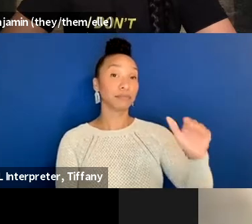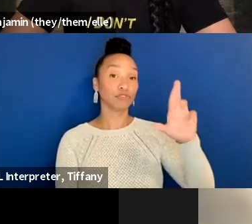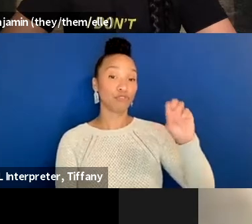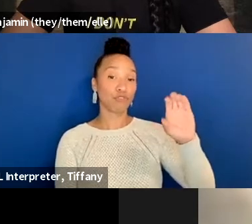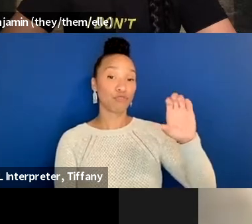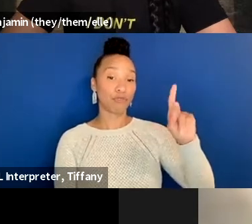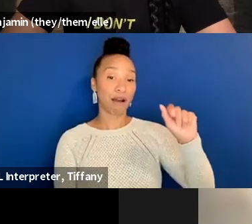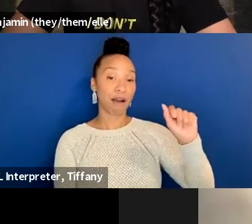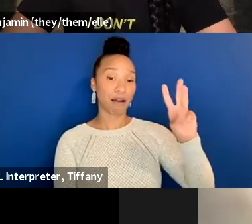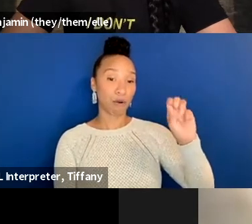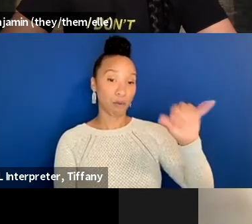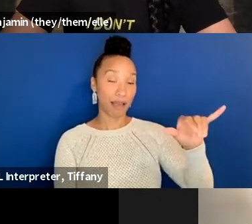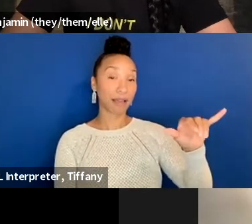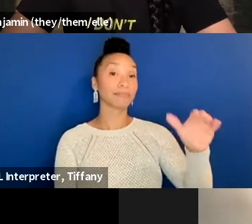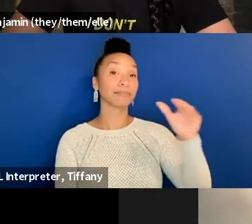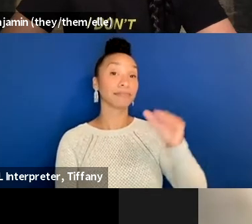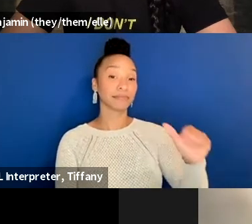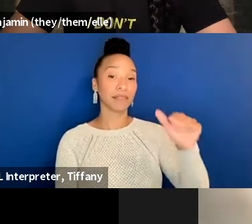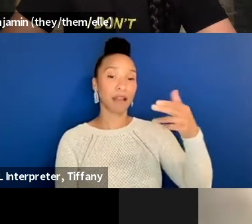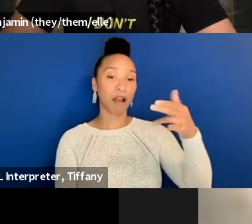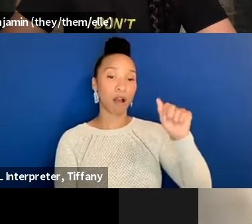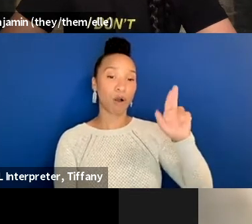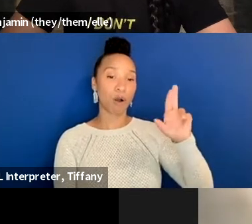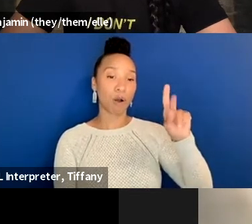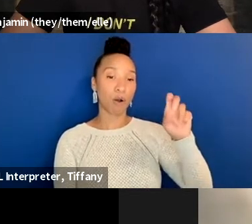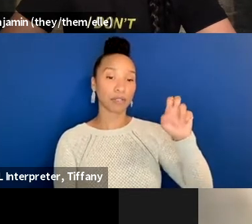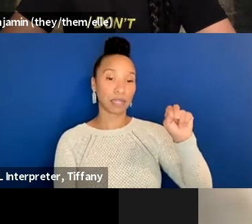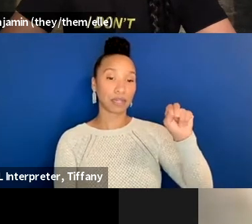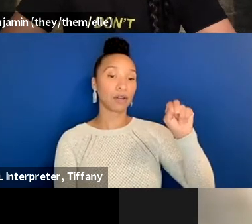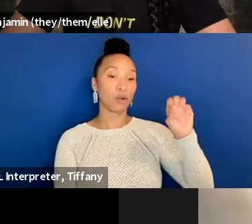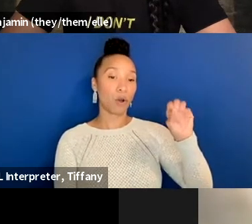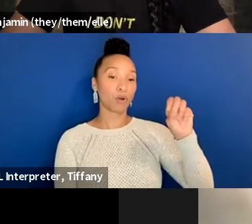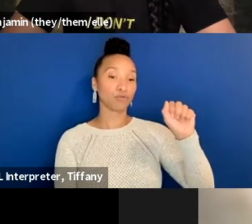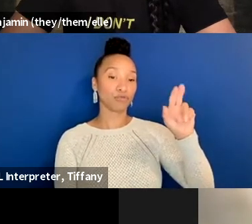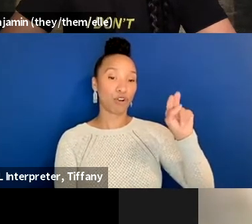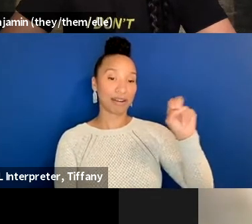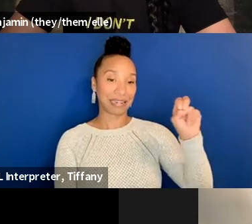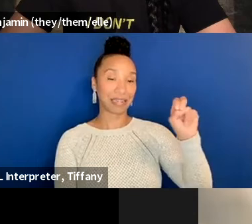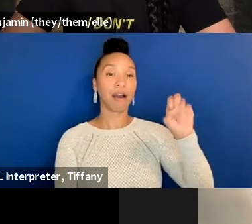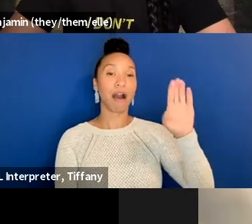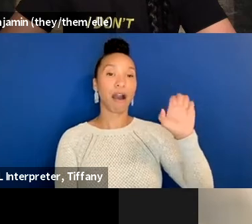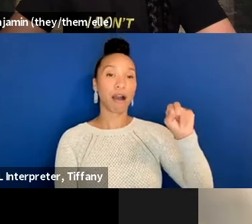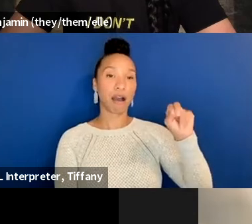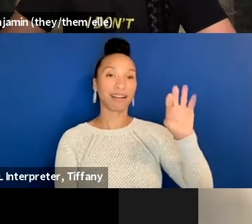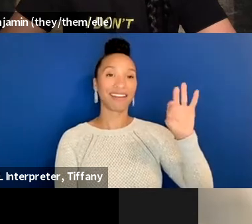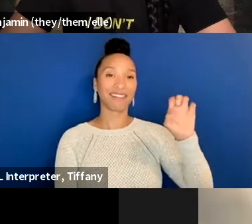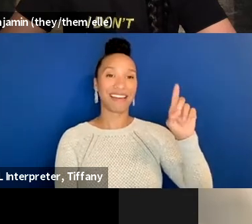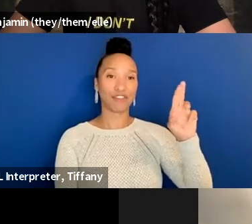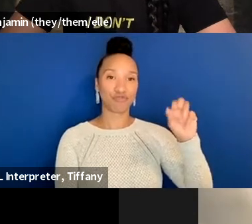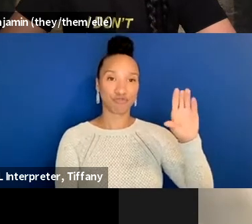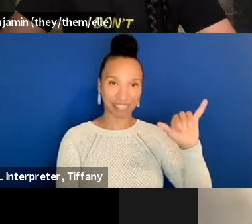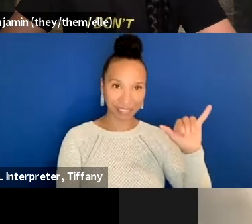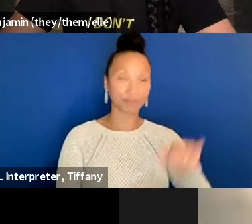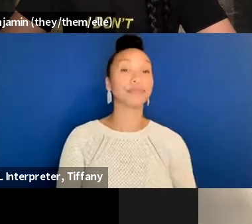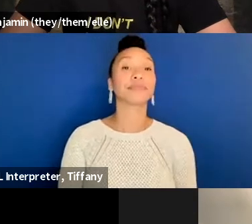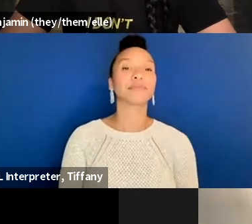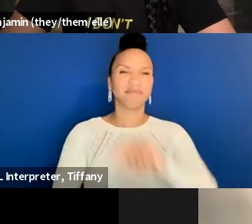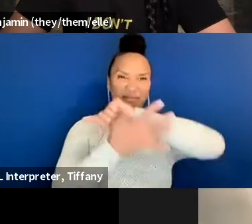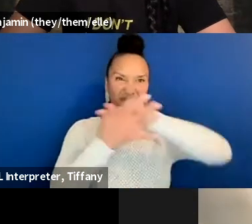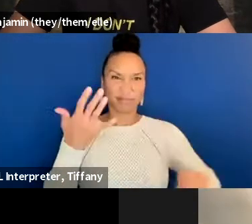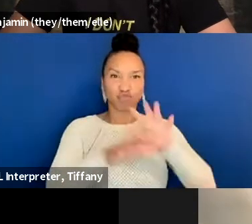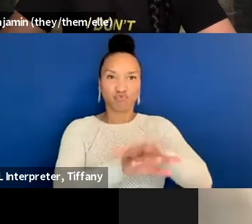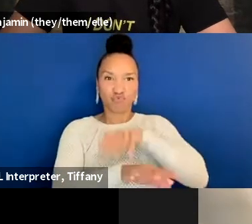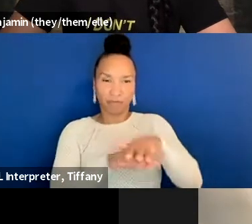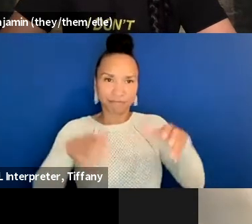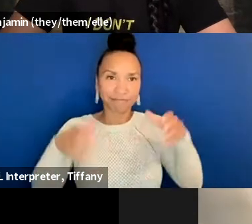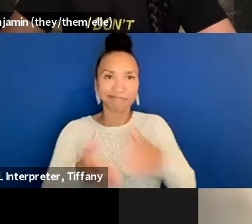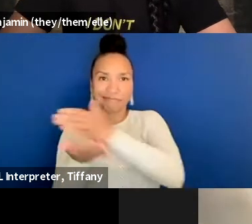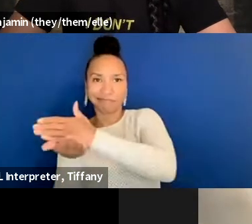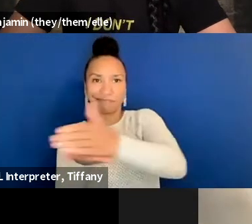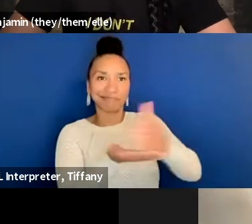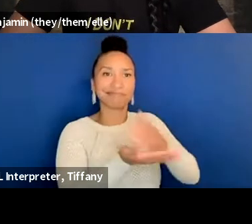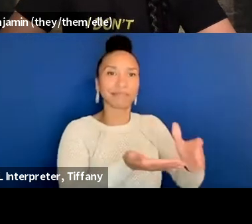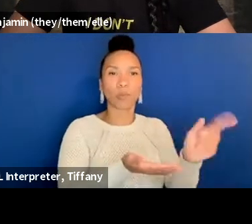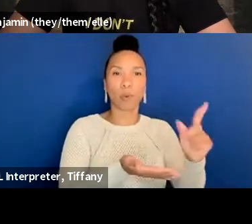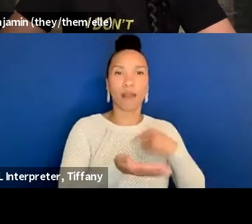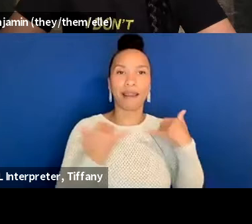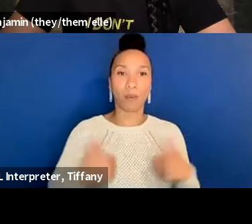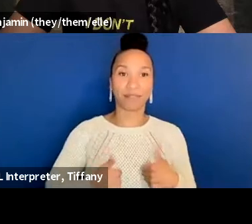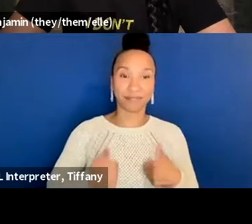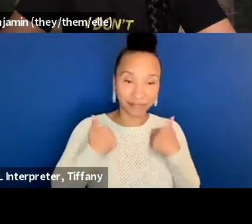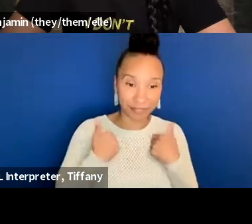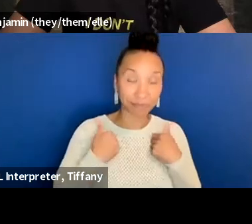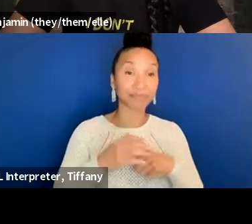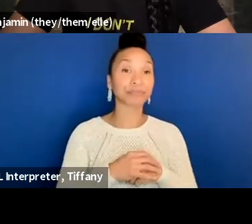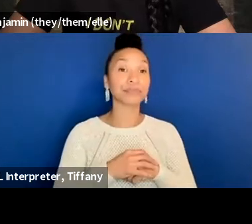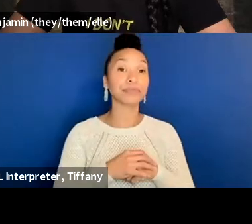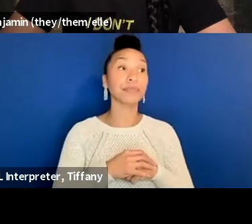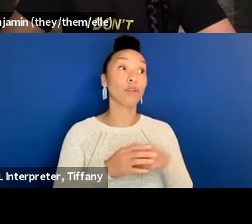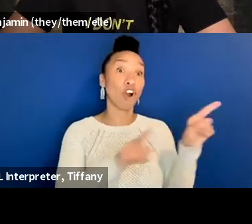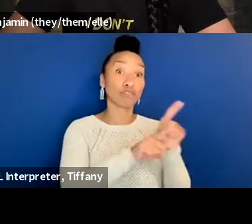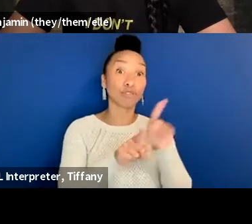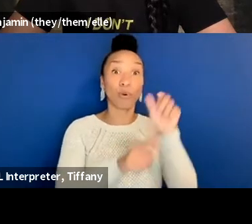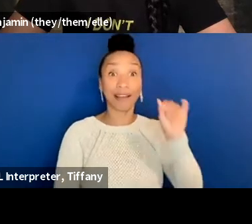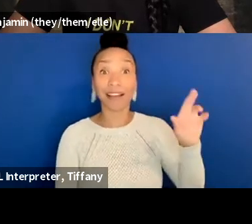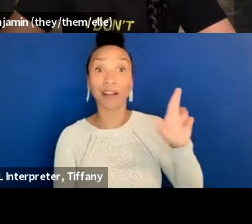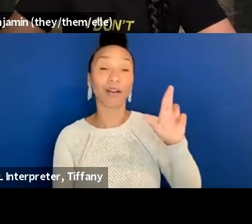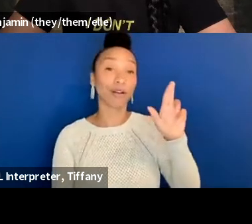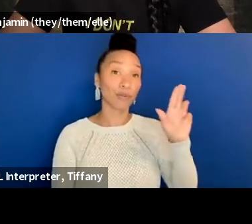Benjamin (they/them/elle): I also want to take this time to acknowledge that after there was stolen land, there were stolen people, and I want to honor generations of displaced and enslaved people that built and continue to build the country that we occupy today and that occupies indigenous lands.